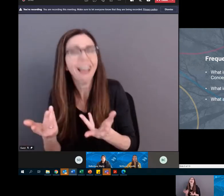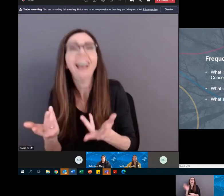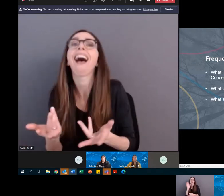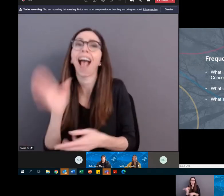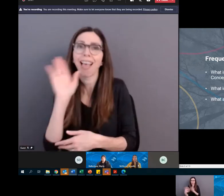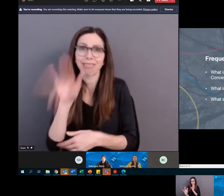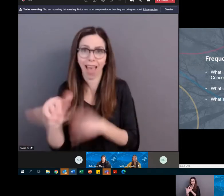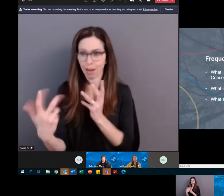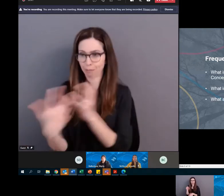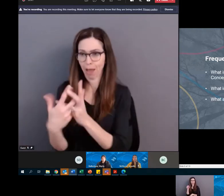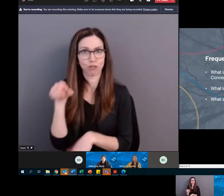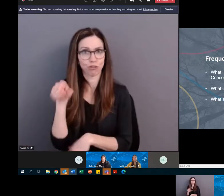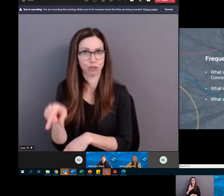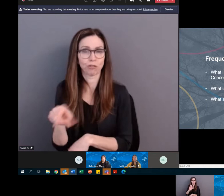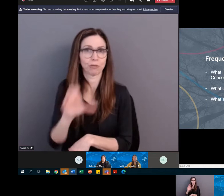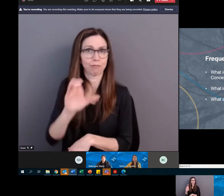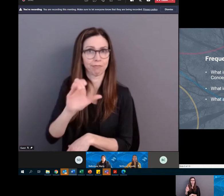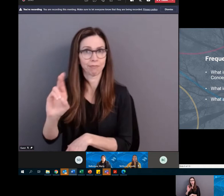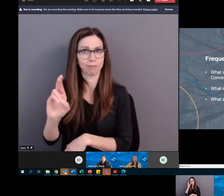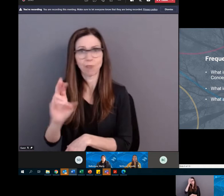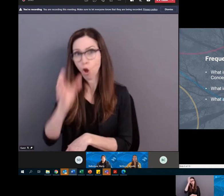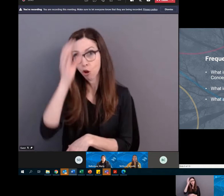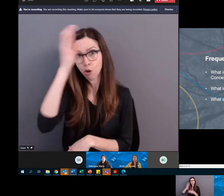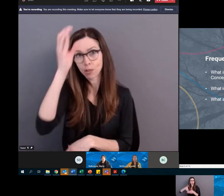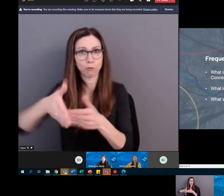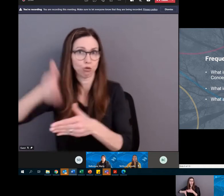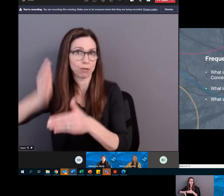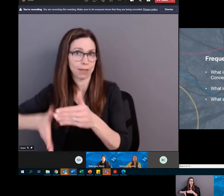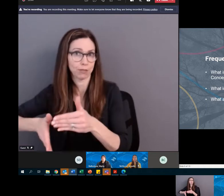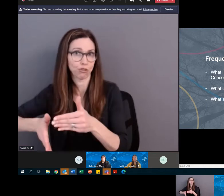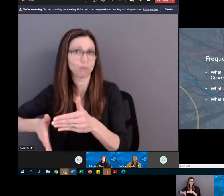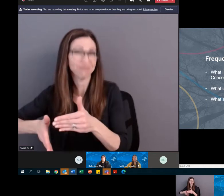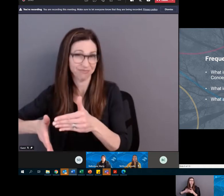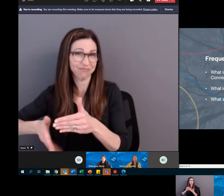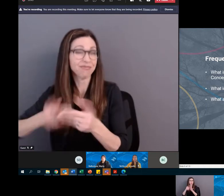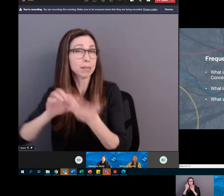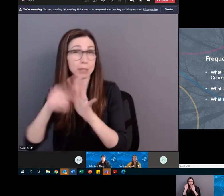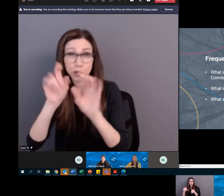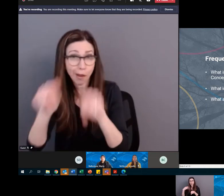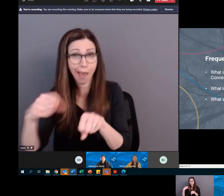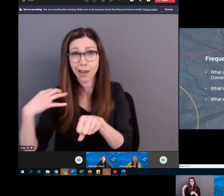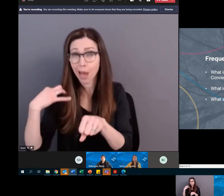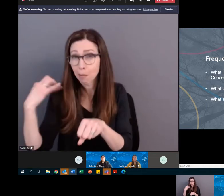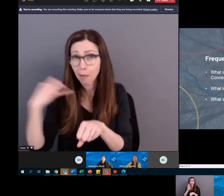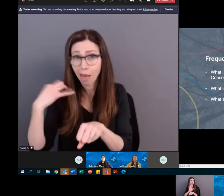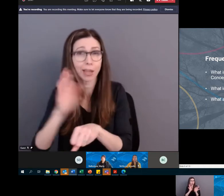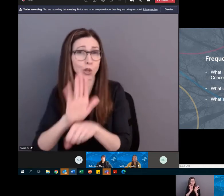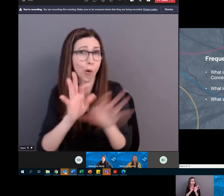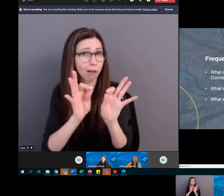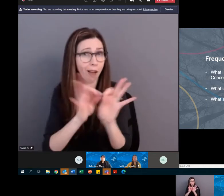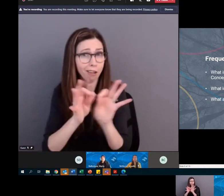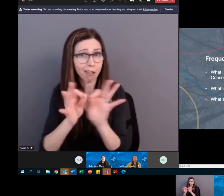for Concept to Realization. That way you can apply for all of the above costs included